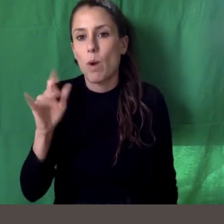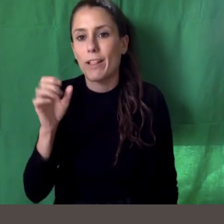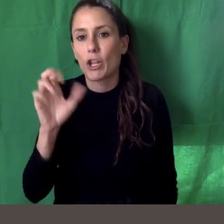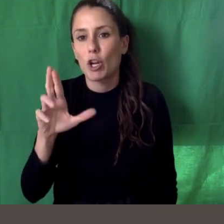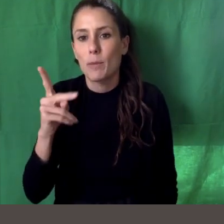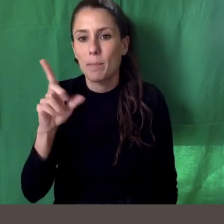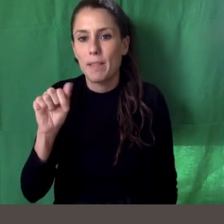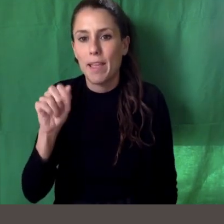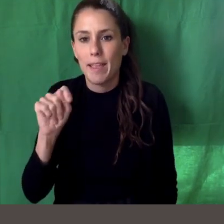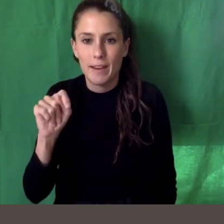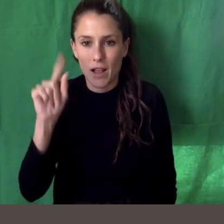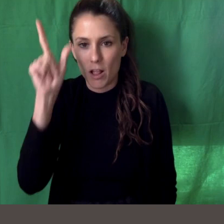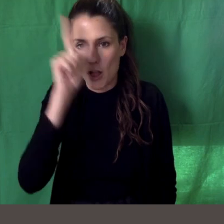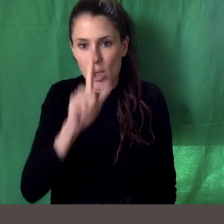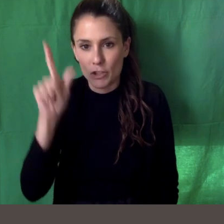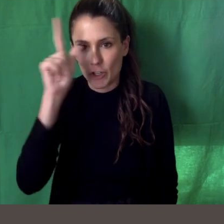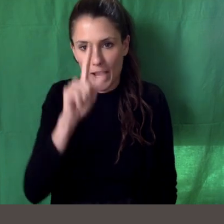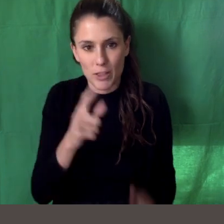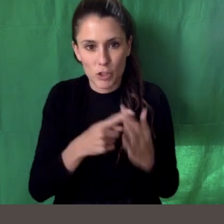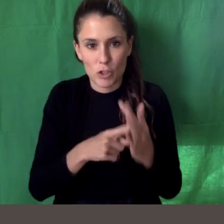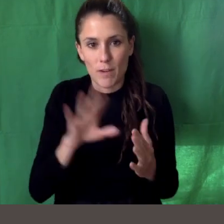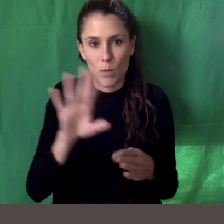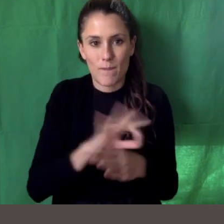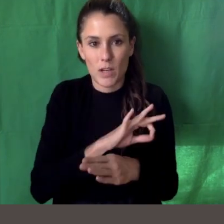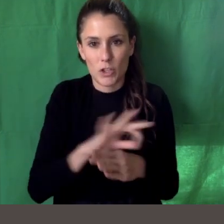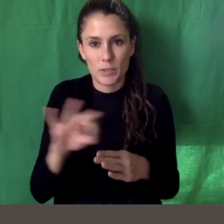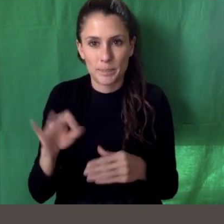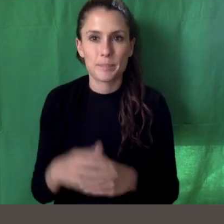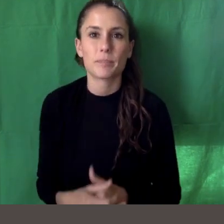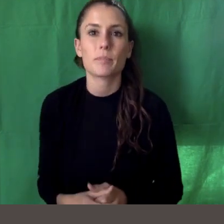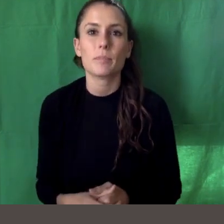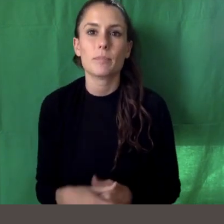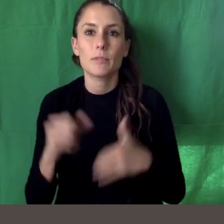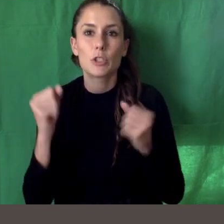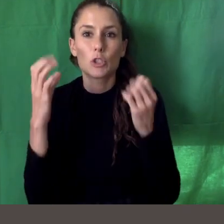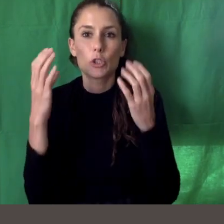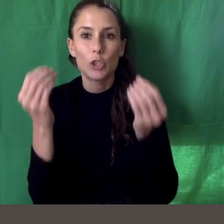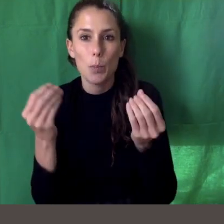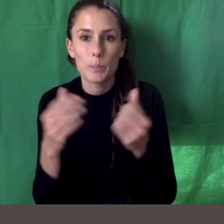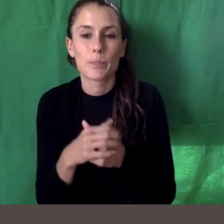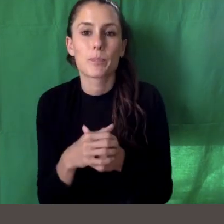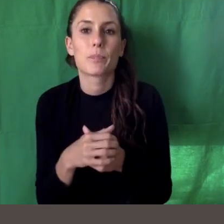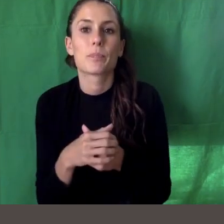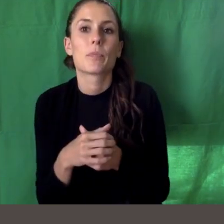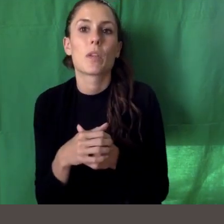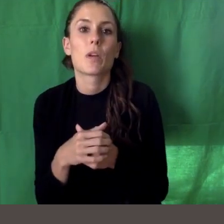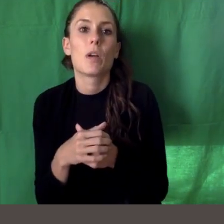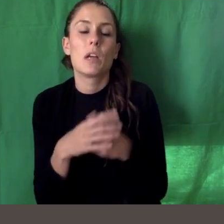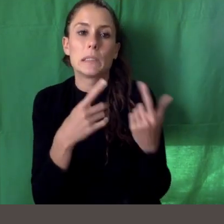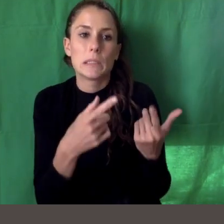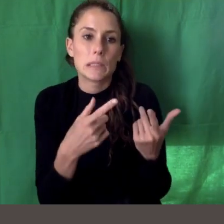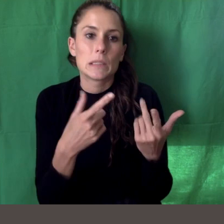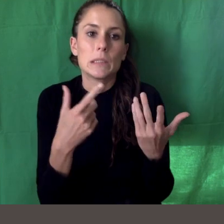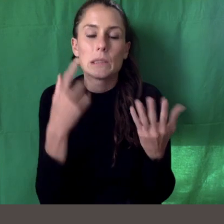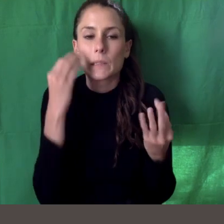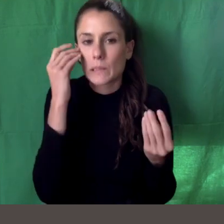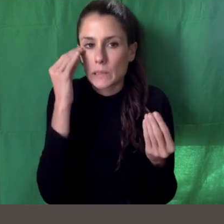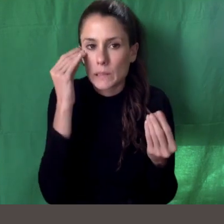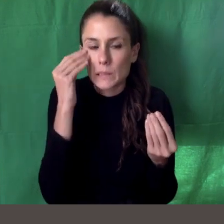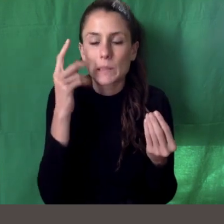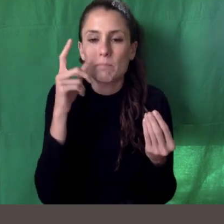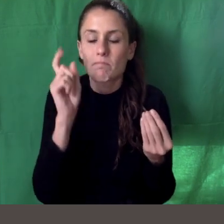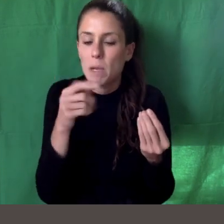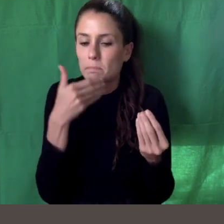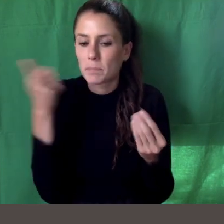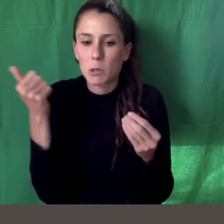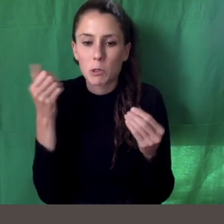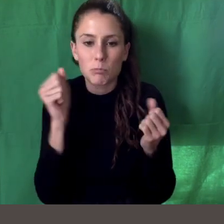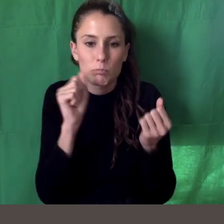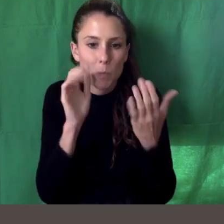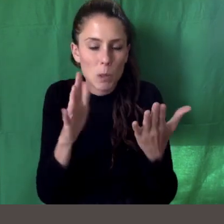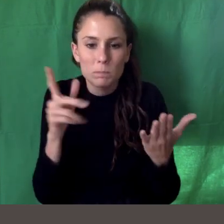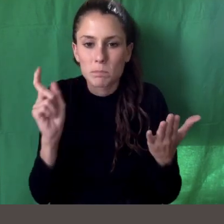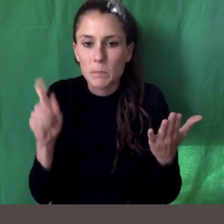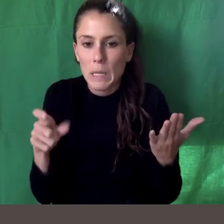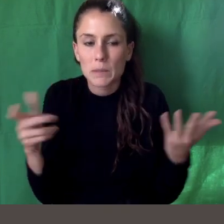logic in the beginning of your function and so Sam thinks to himself there must be a better way.